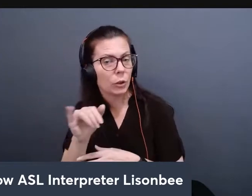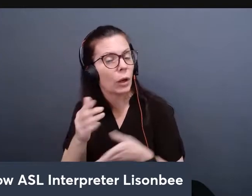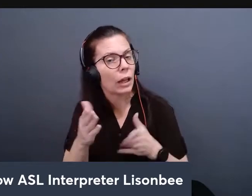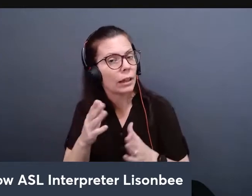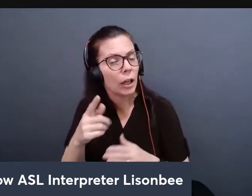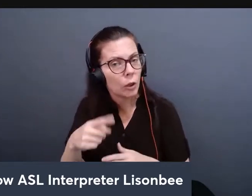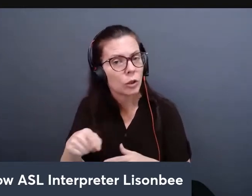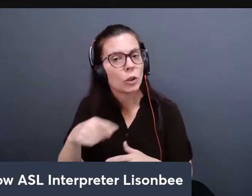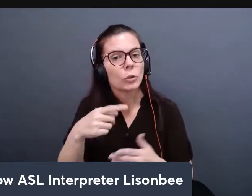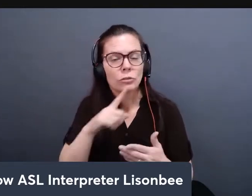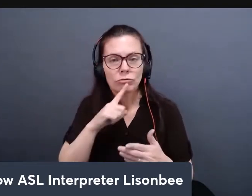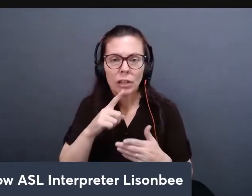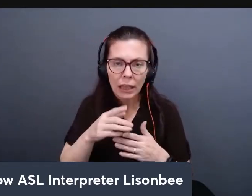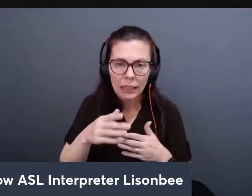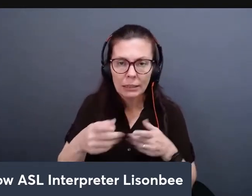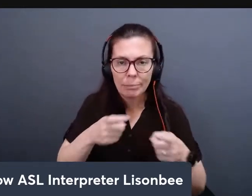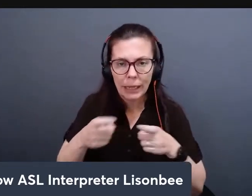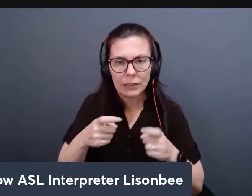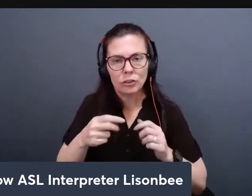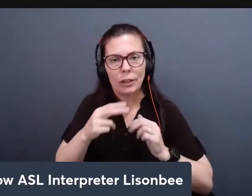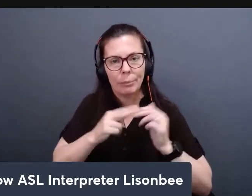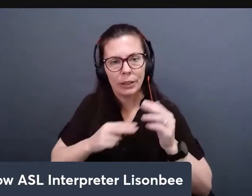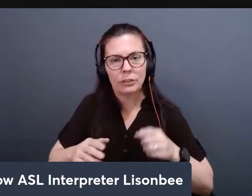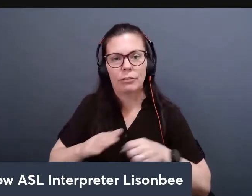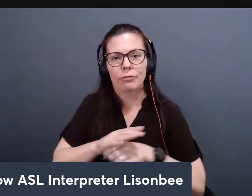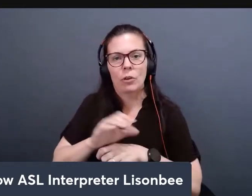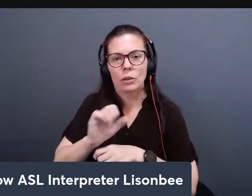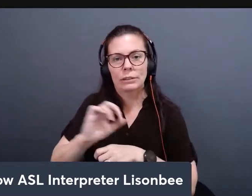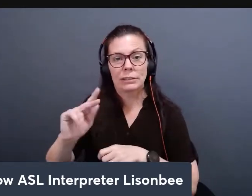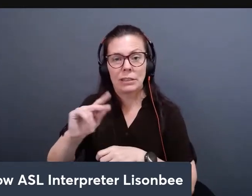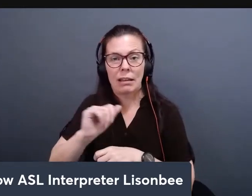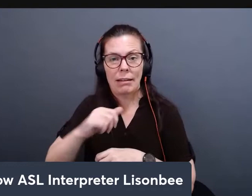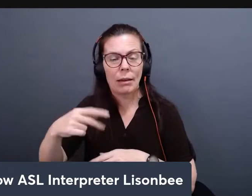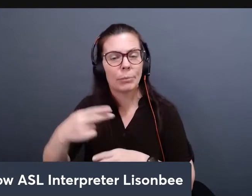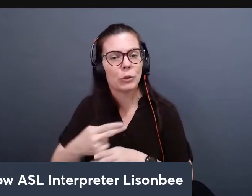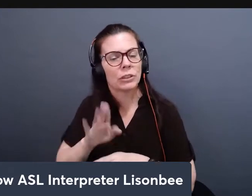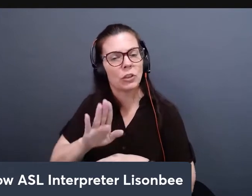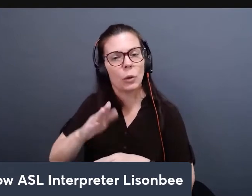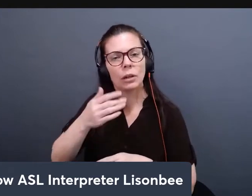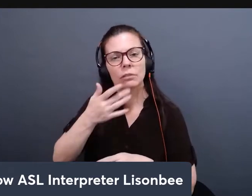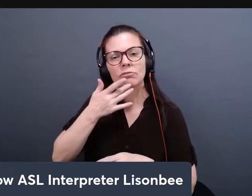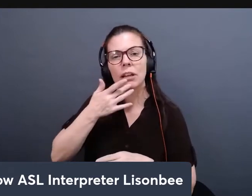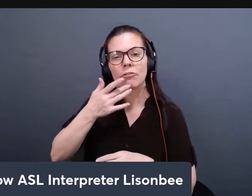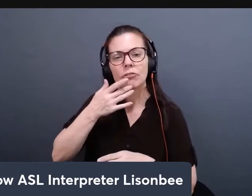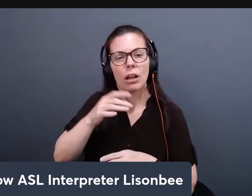to really manage and build a full stack application using your favorite front end web or mobile framework.